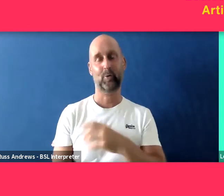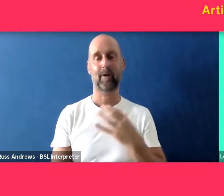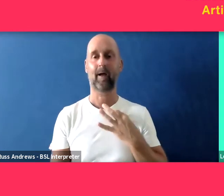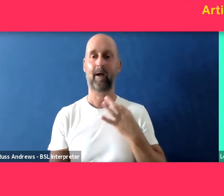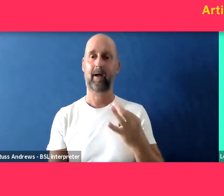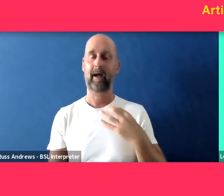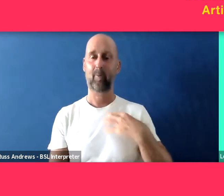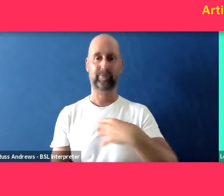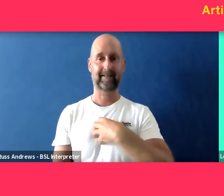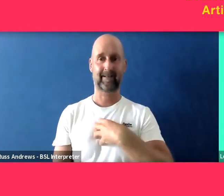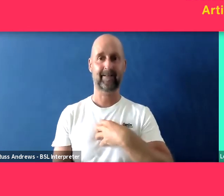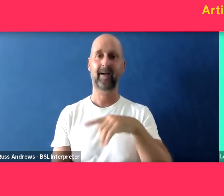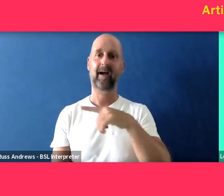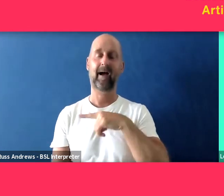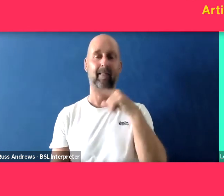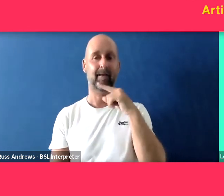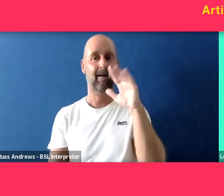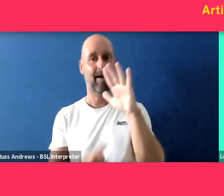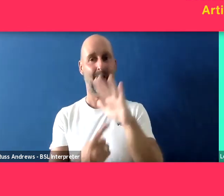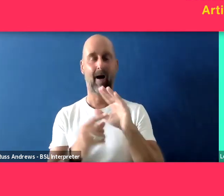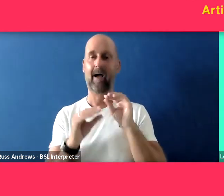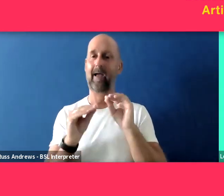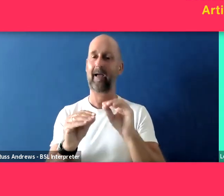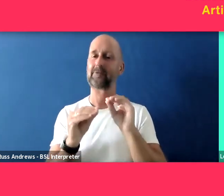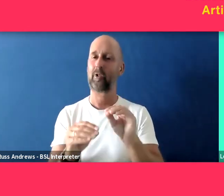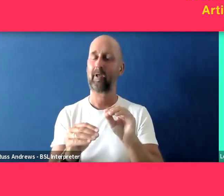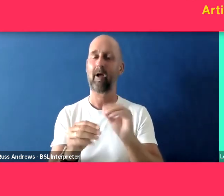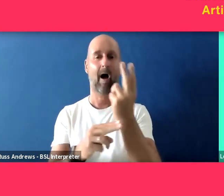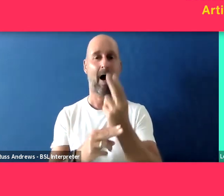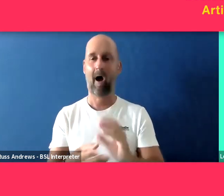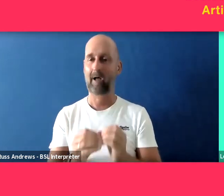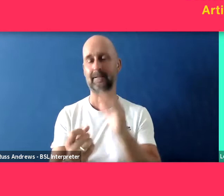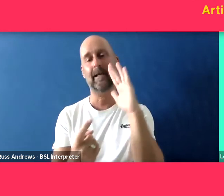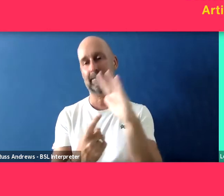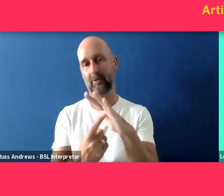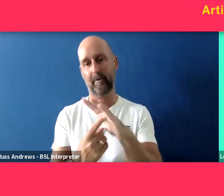education is essential and I believe art is essential. I would like to touch on the